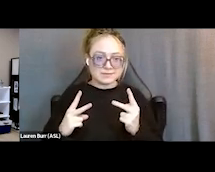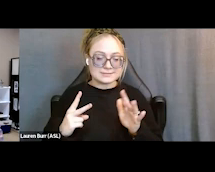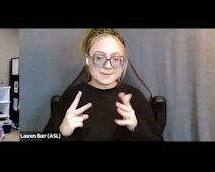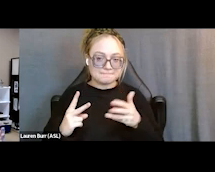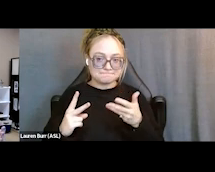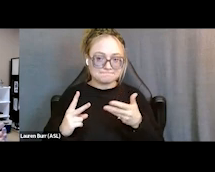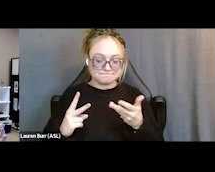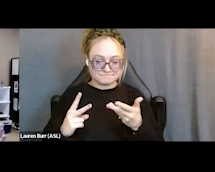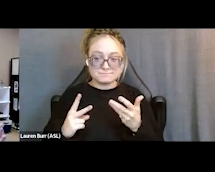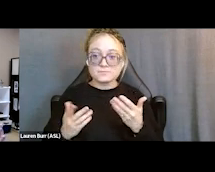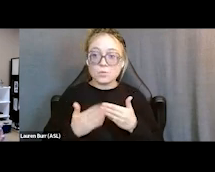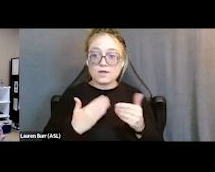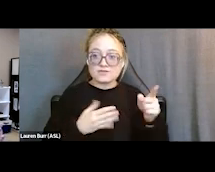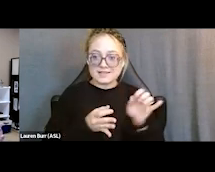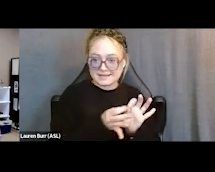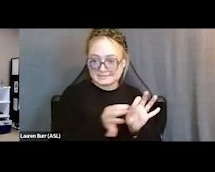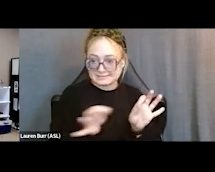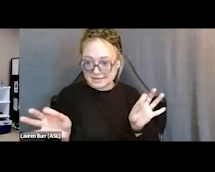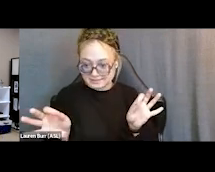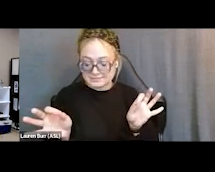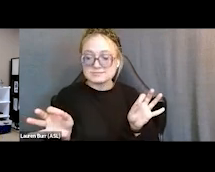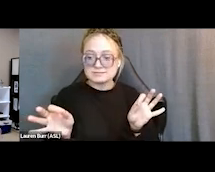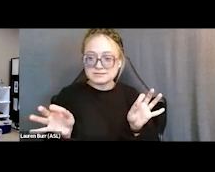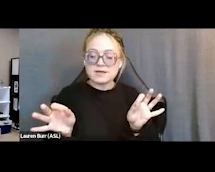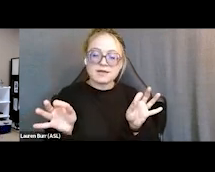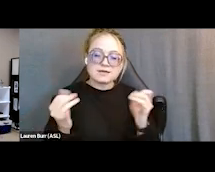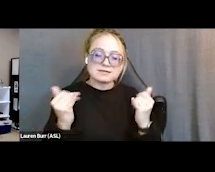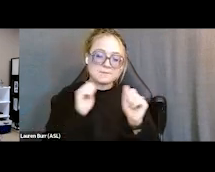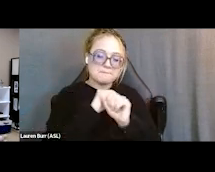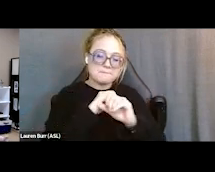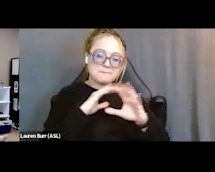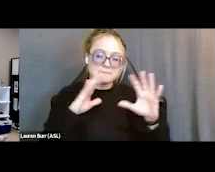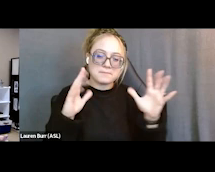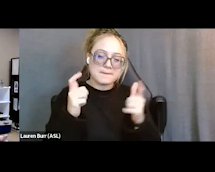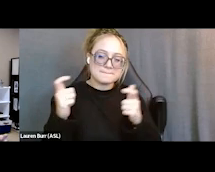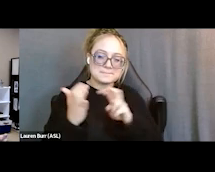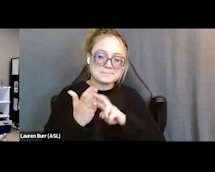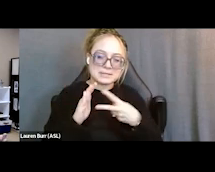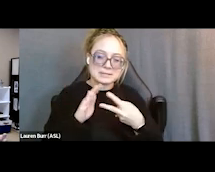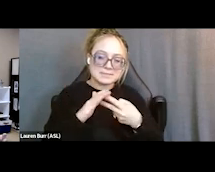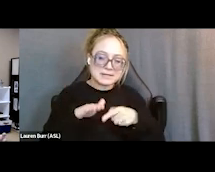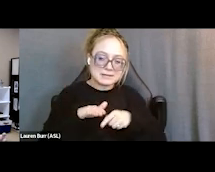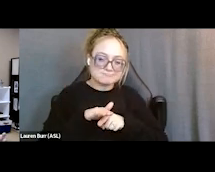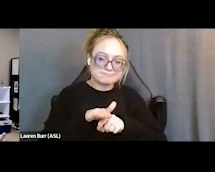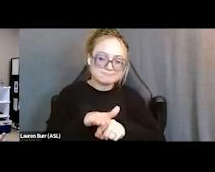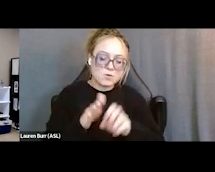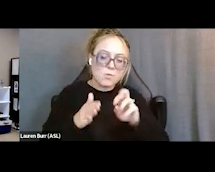taking what they said and imagining and the underlying greater meaning of it or finding the underlying emotion and then stating that back,